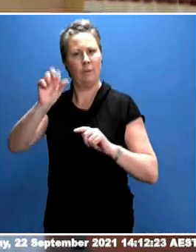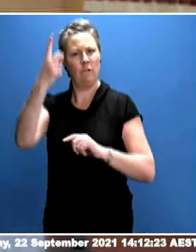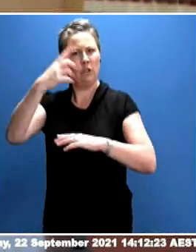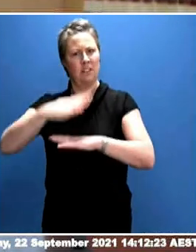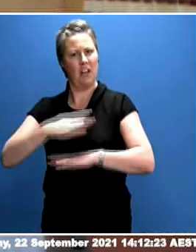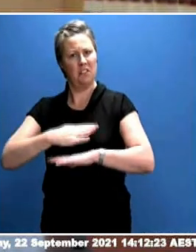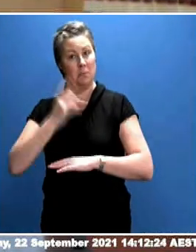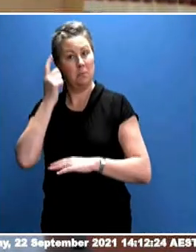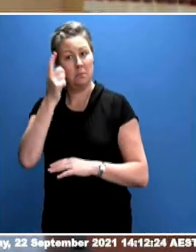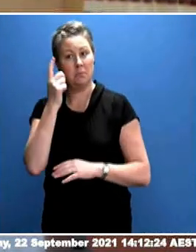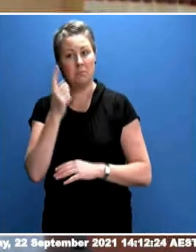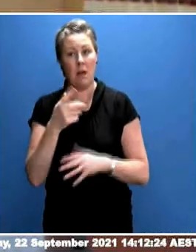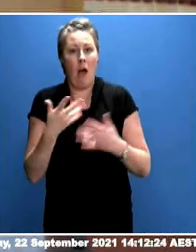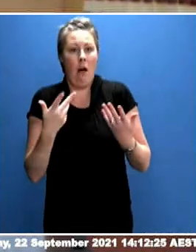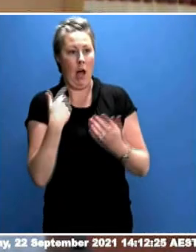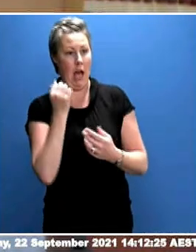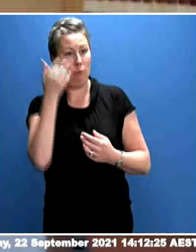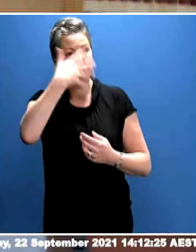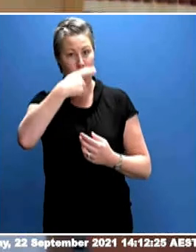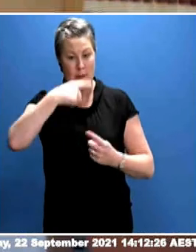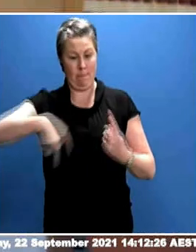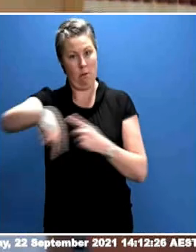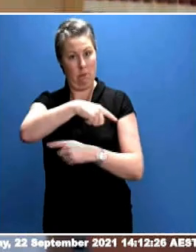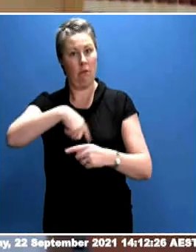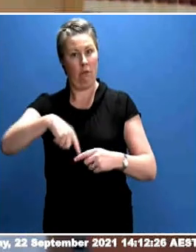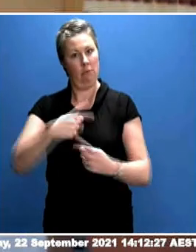That's on advice from our Aboriginal people. Is it? Okay.